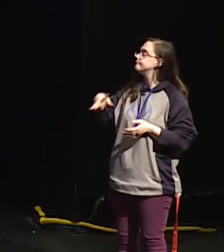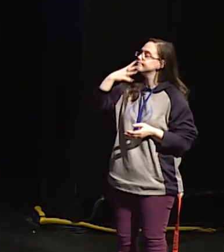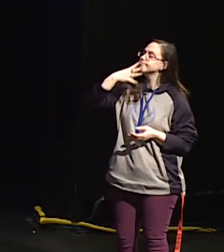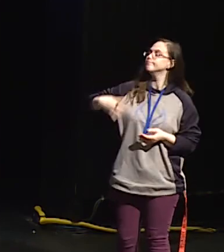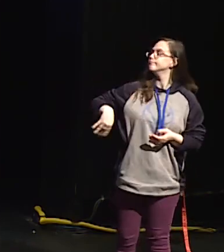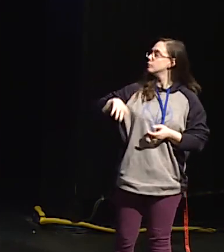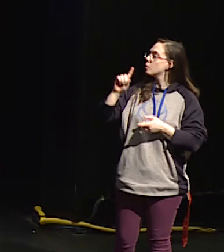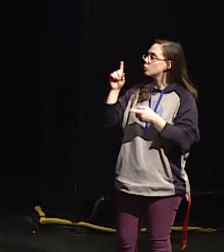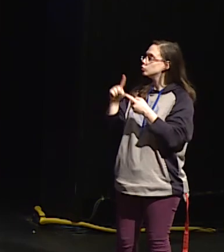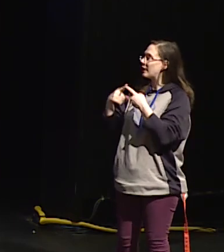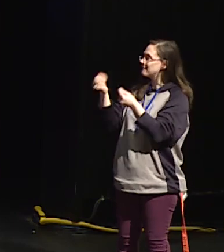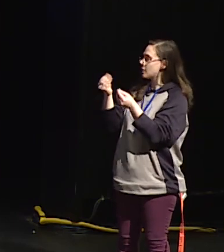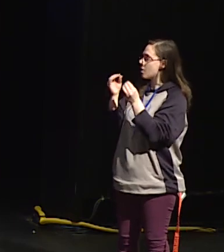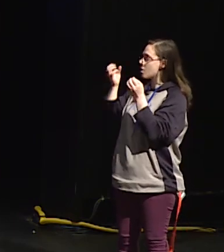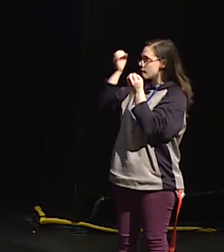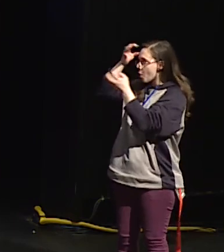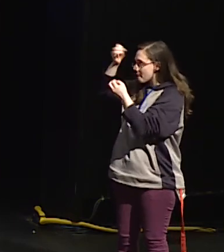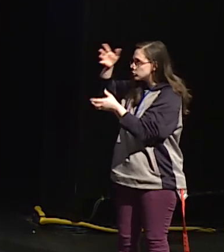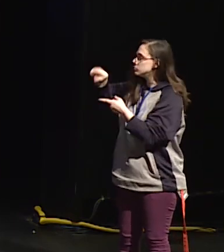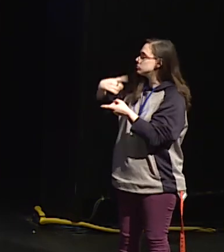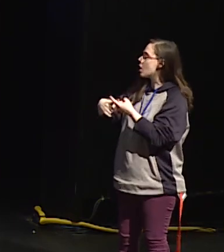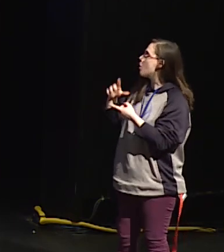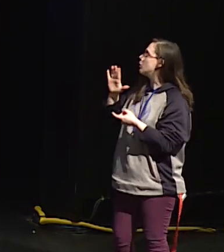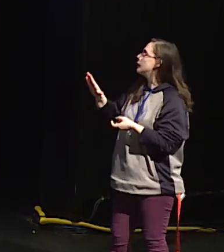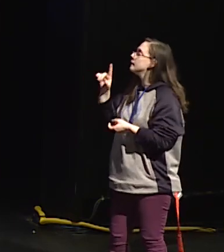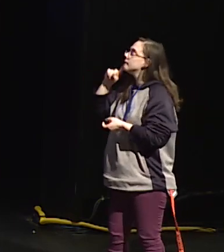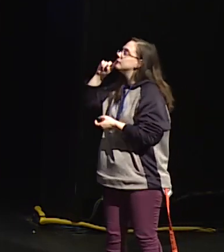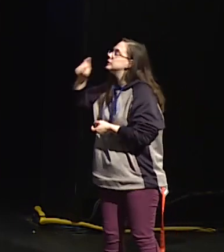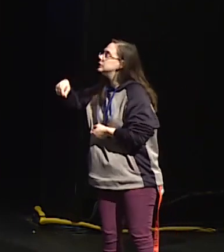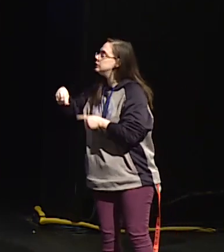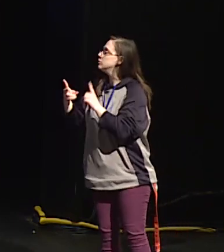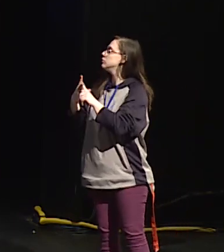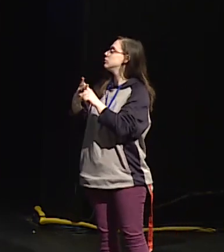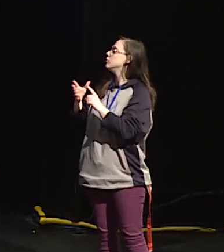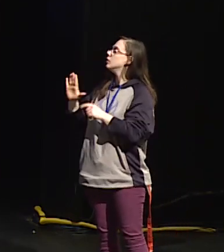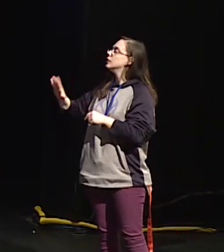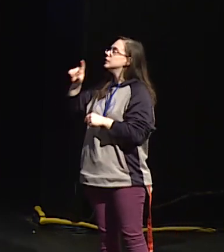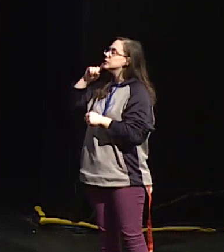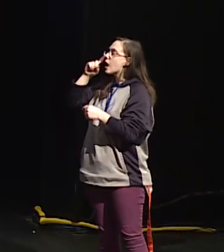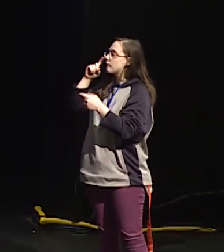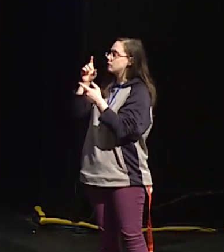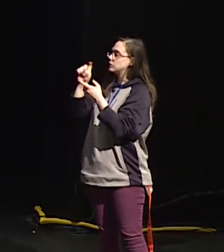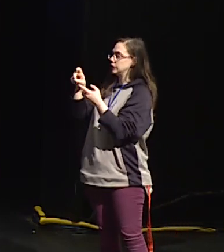Since there's often the medical model that's been followed in terms of deaf children